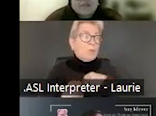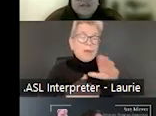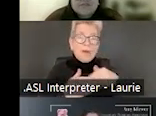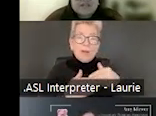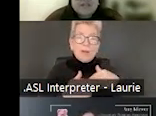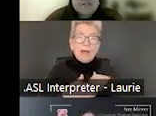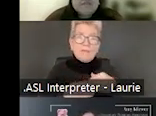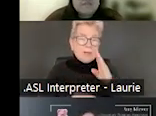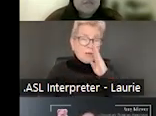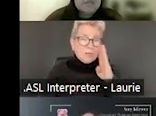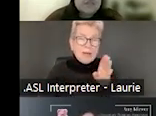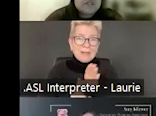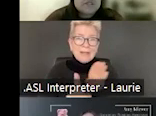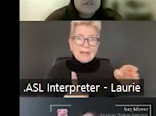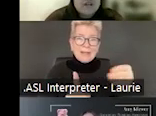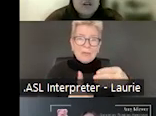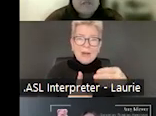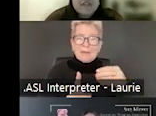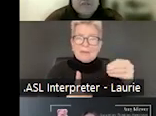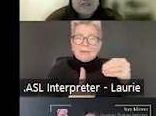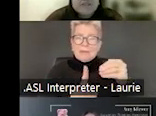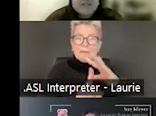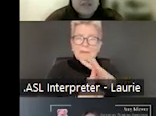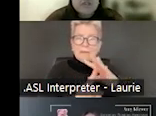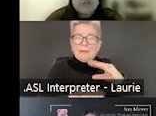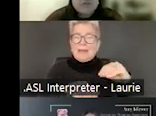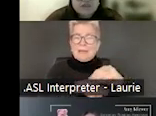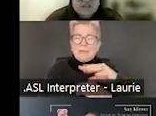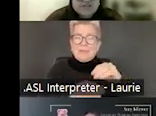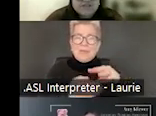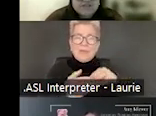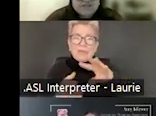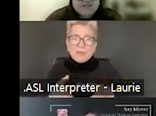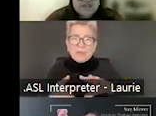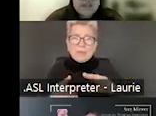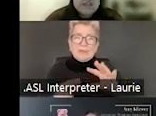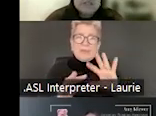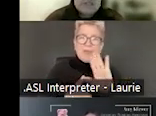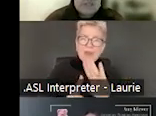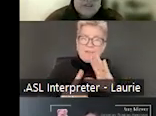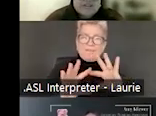impacts in the lives of our students, our families, and our communities. Considering